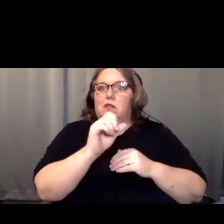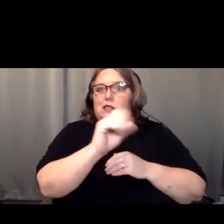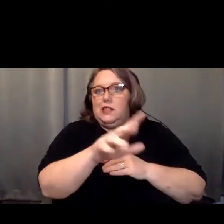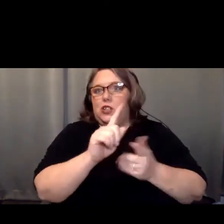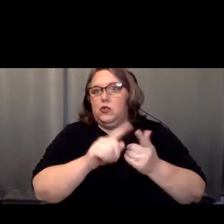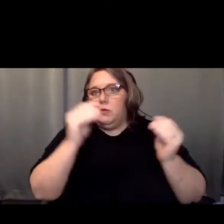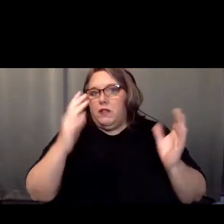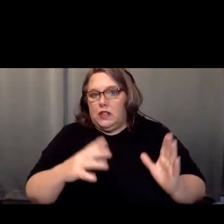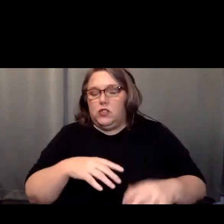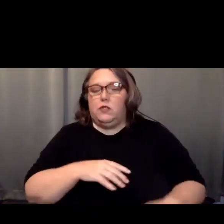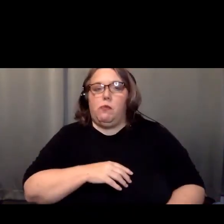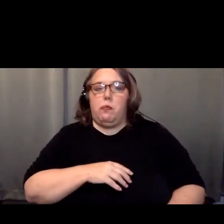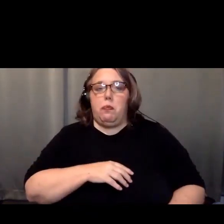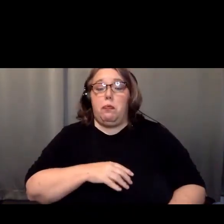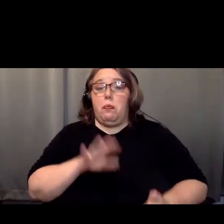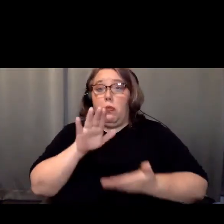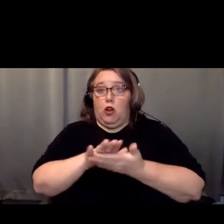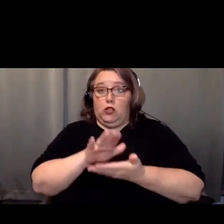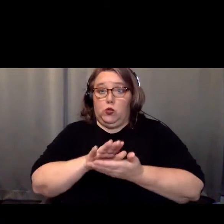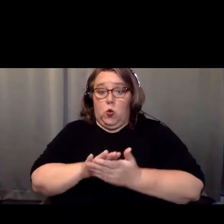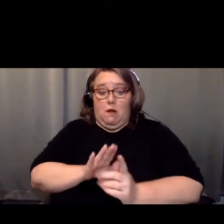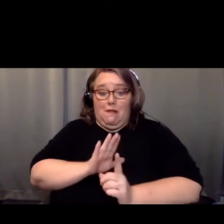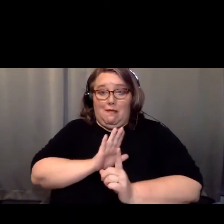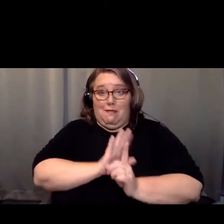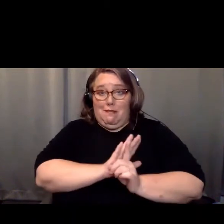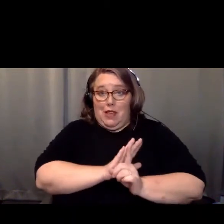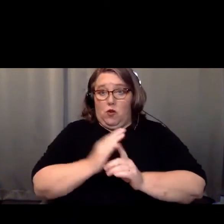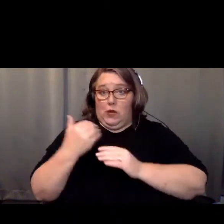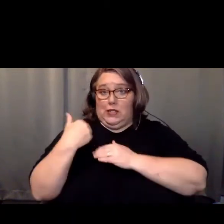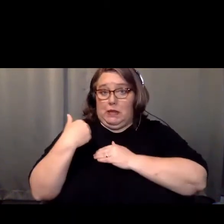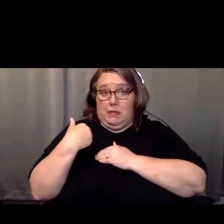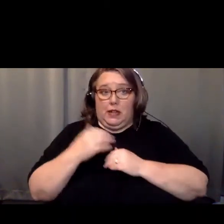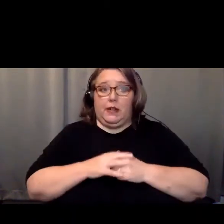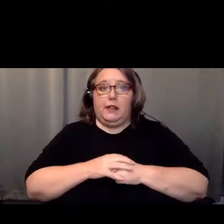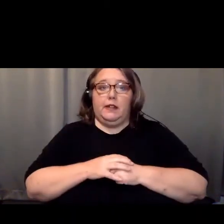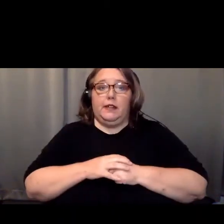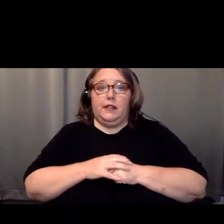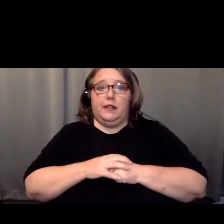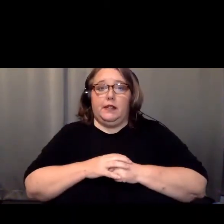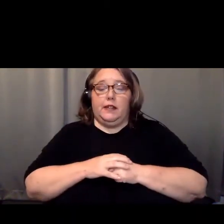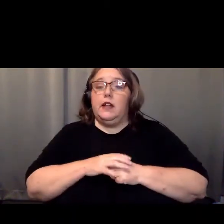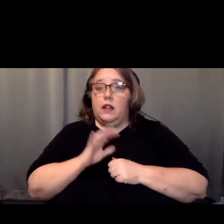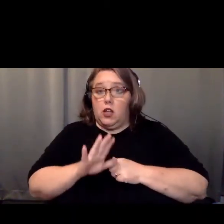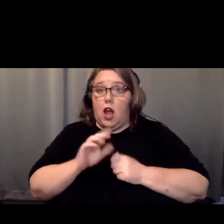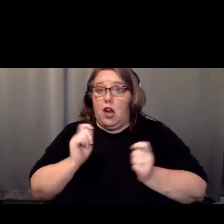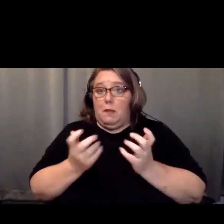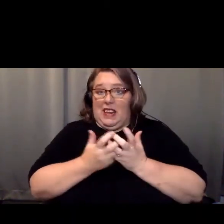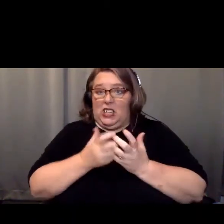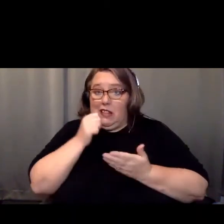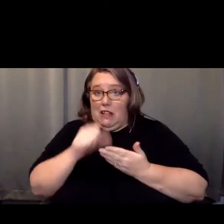Regarding the school's responsibilities, your professor is responsible for honoring all of your accommodations.